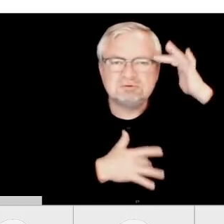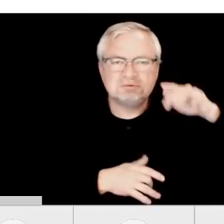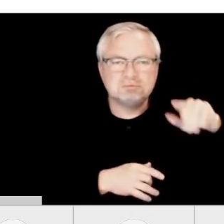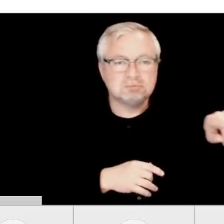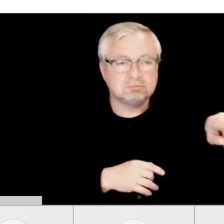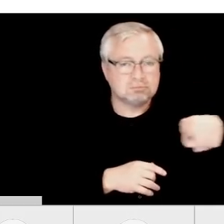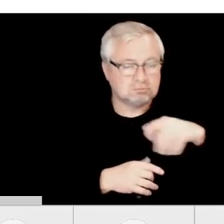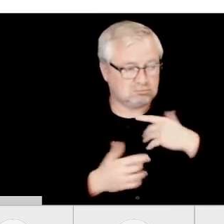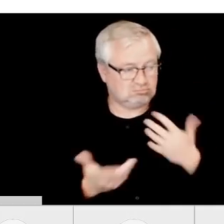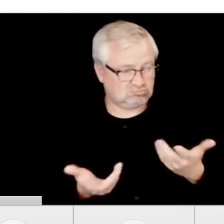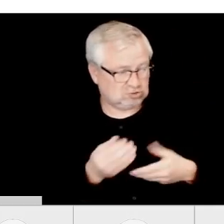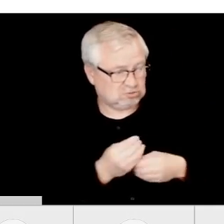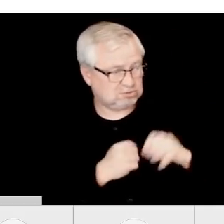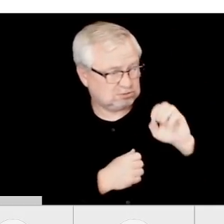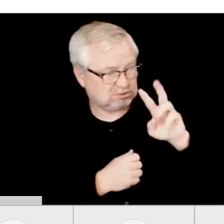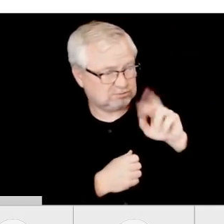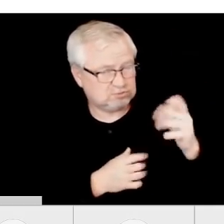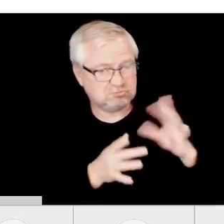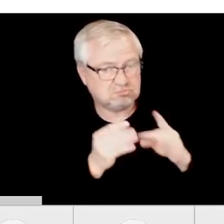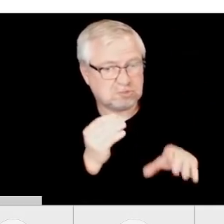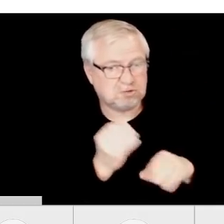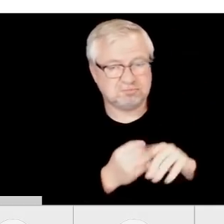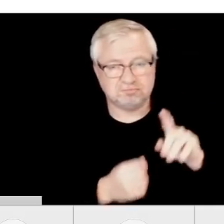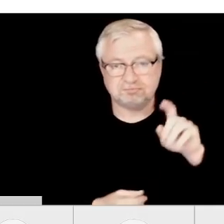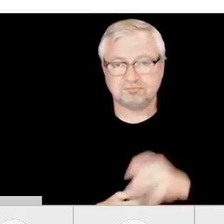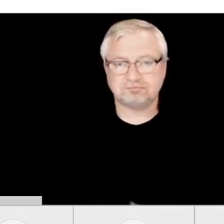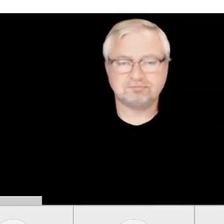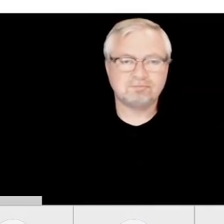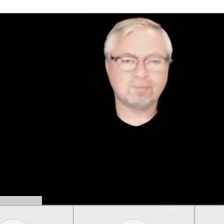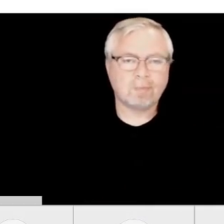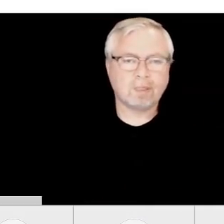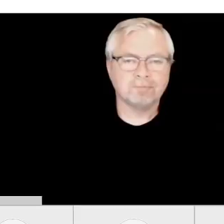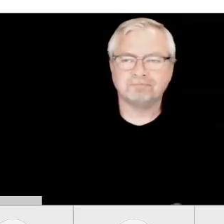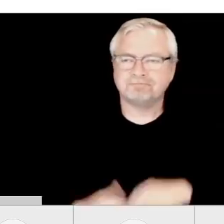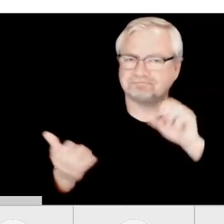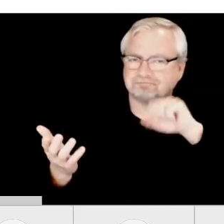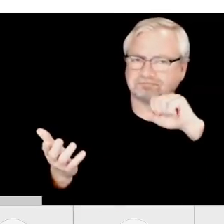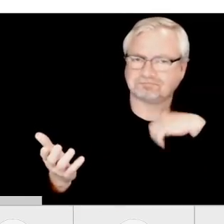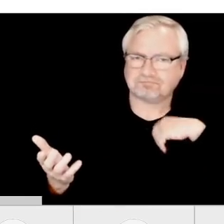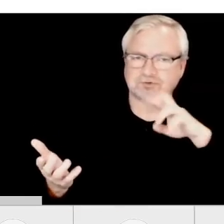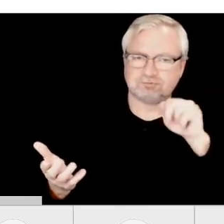Dr. Enns: Yes, I think it's important that, you know, we're using